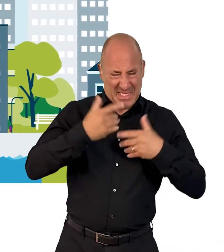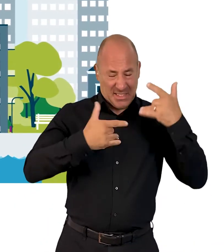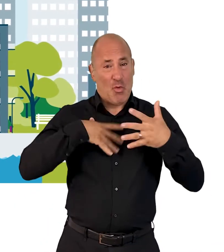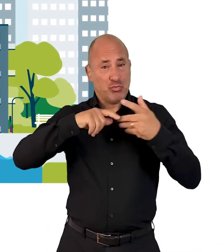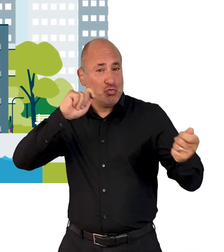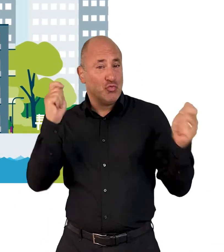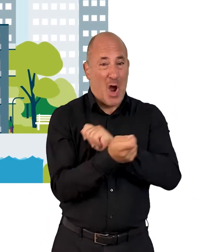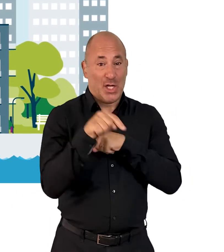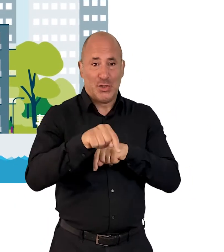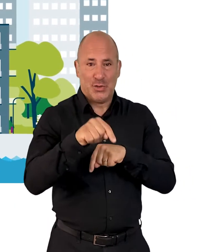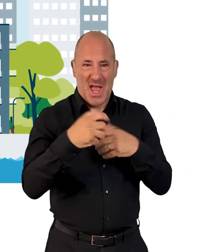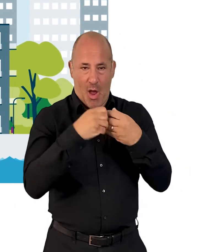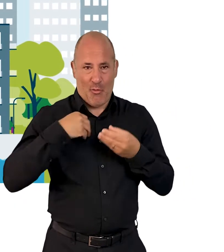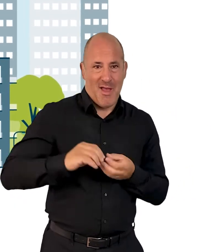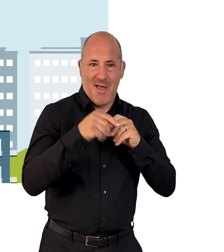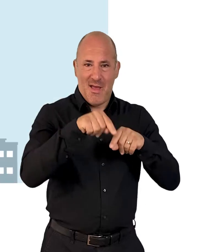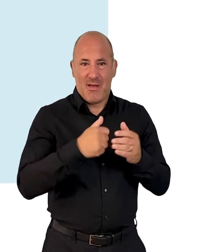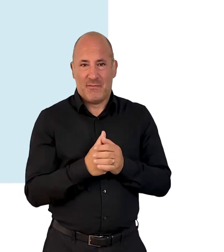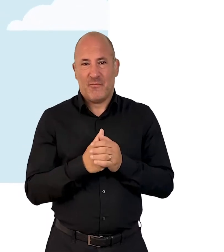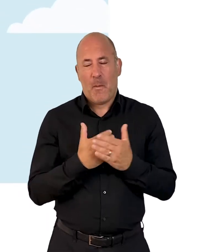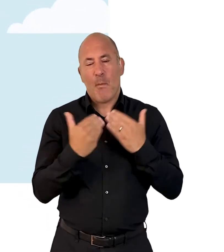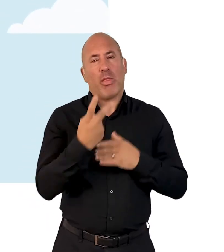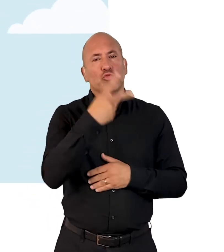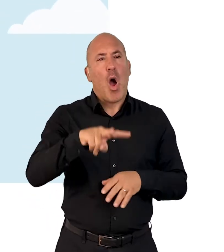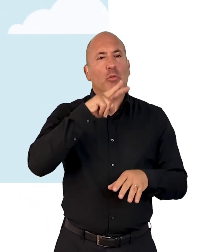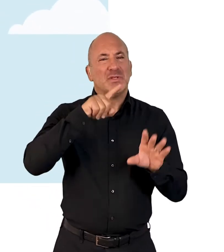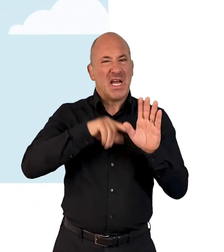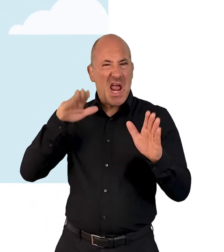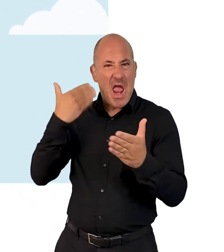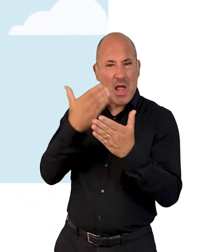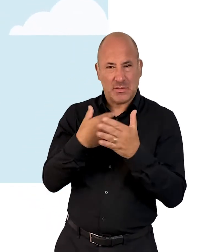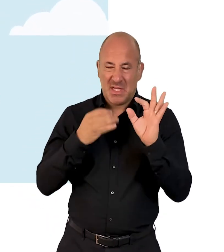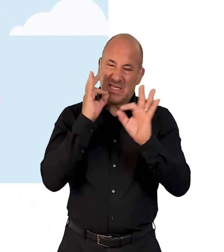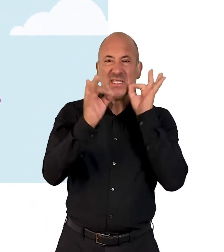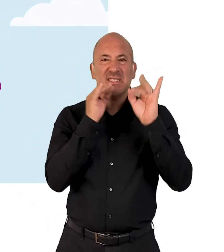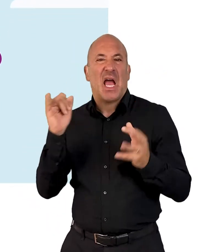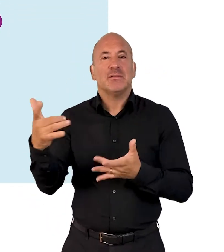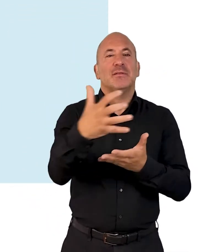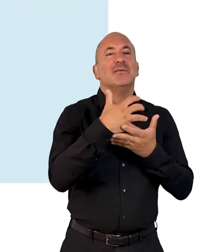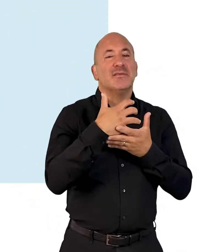the way we produce statistics. For over 200 years, the census has been the main way